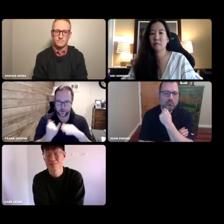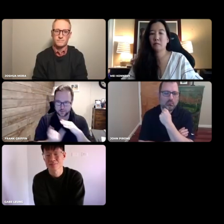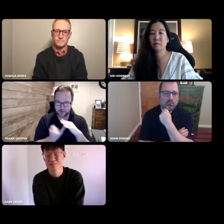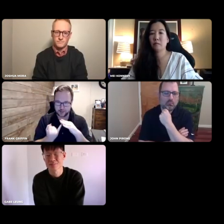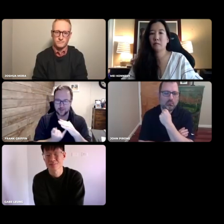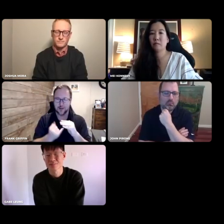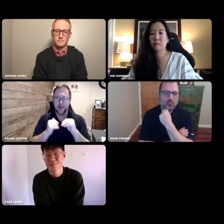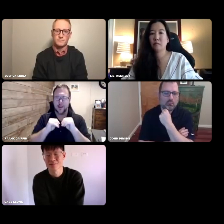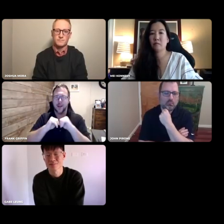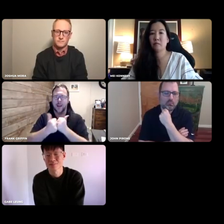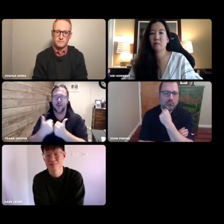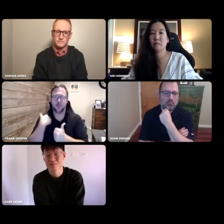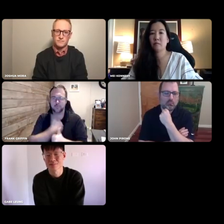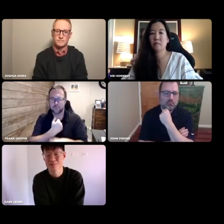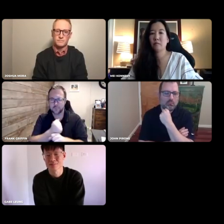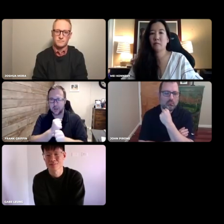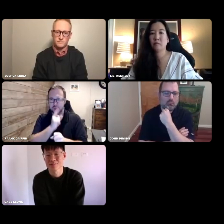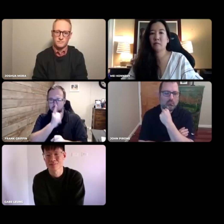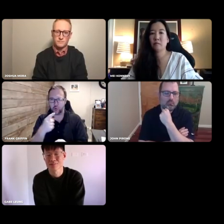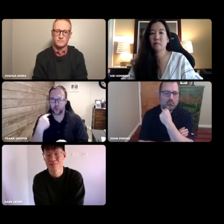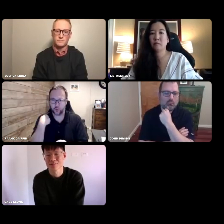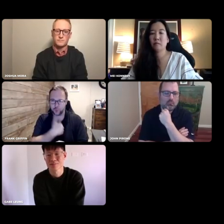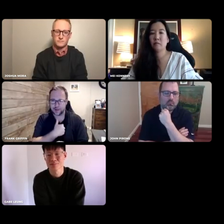Now this is a double-whammy.